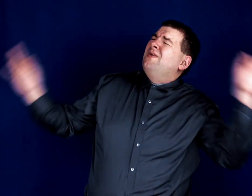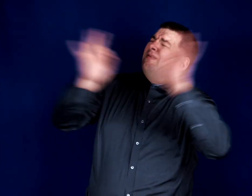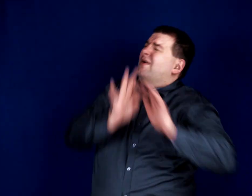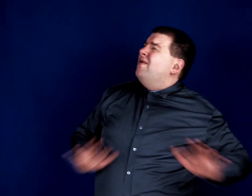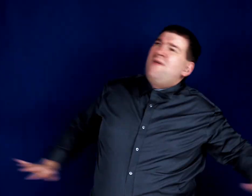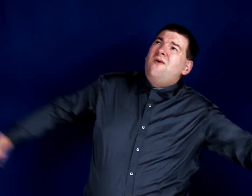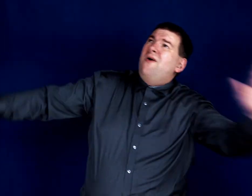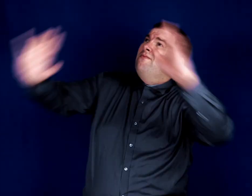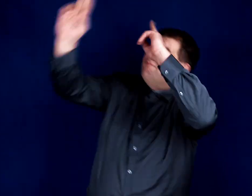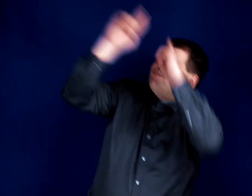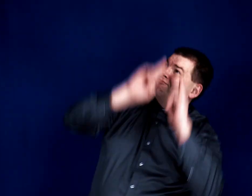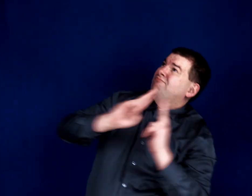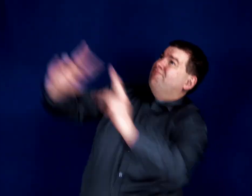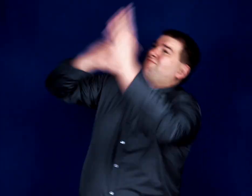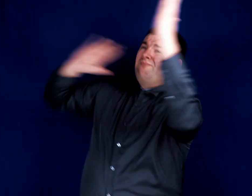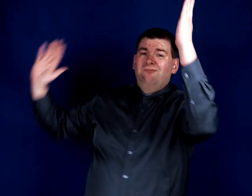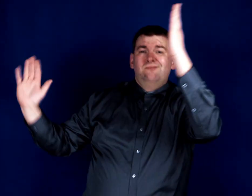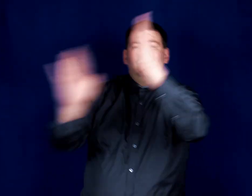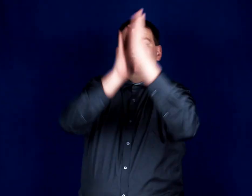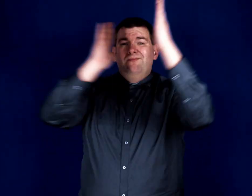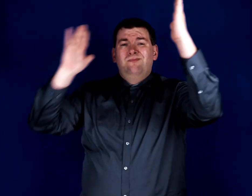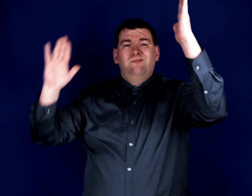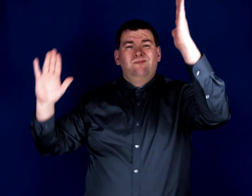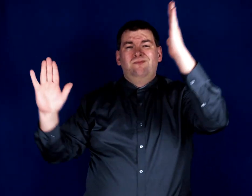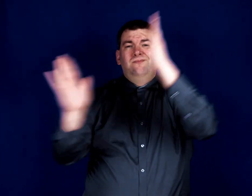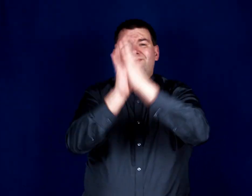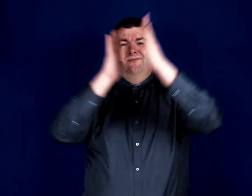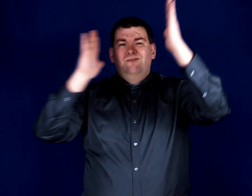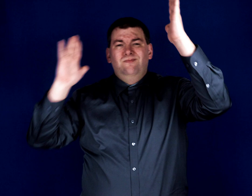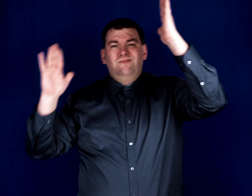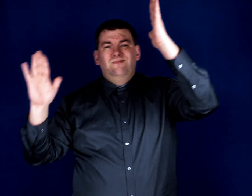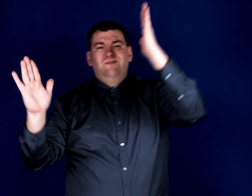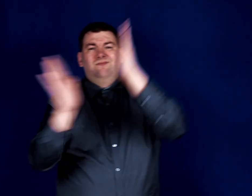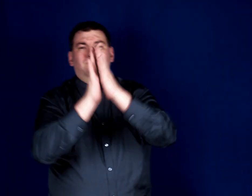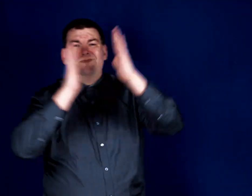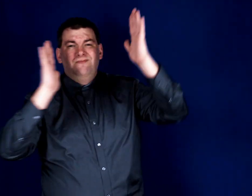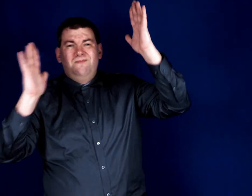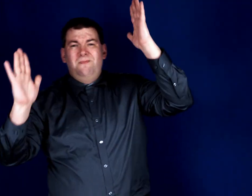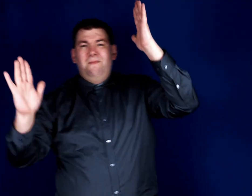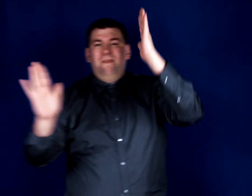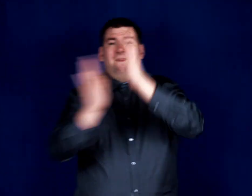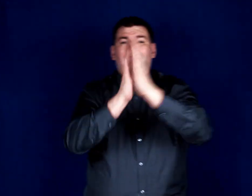of all praise.